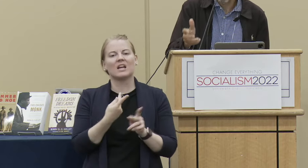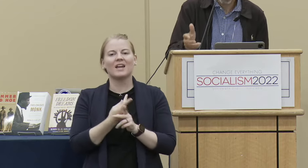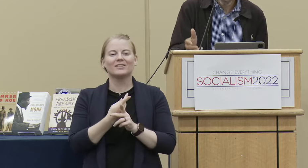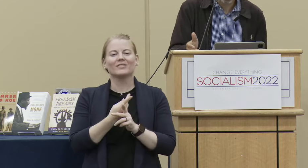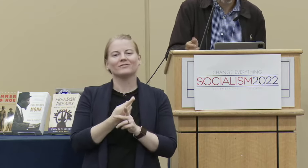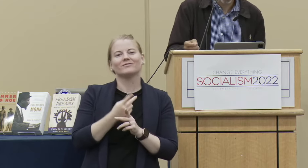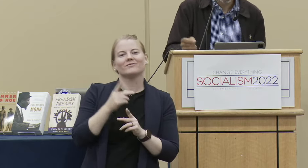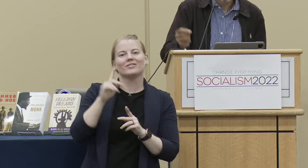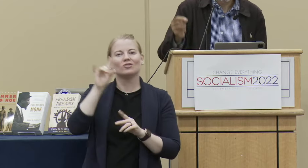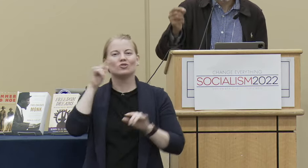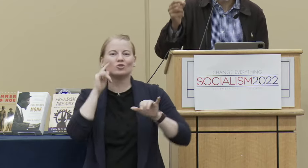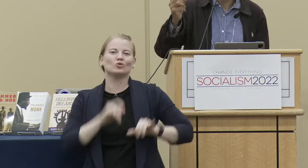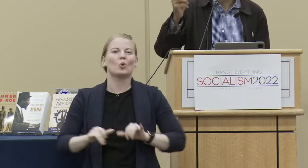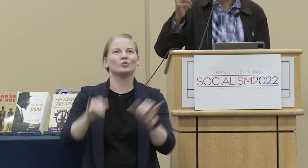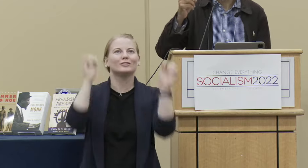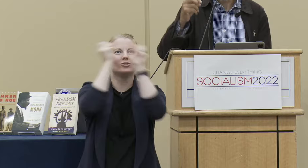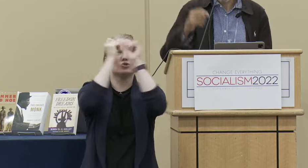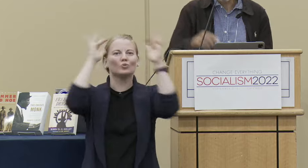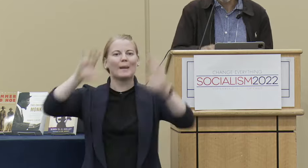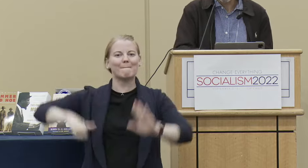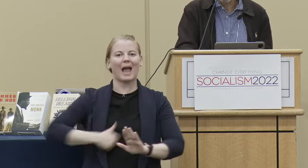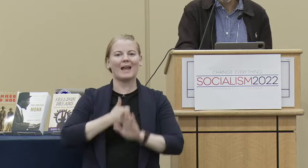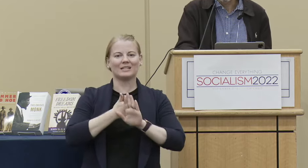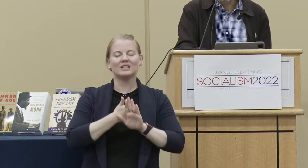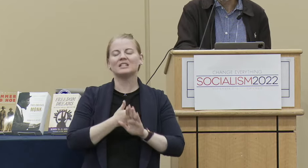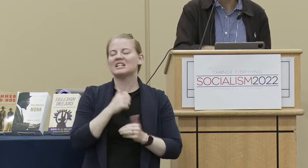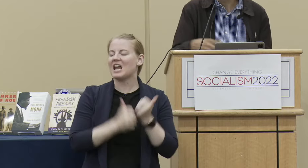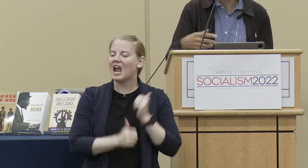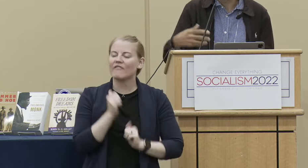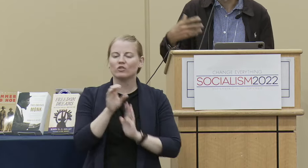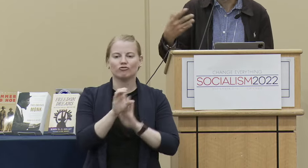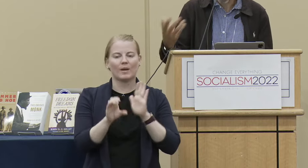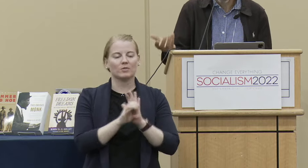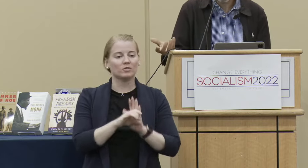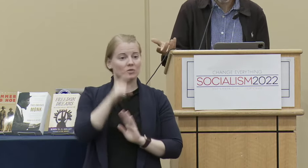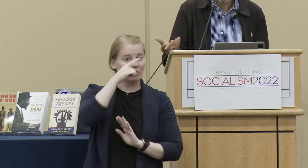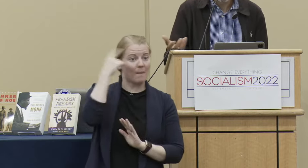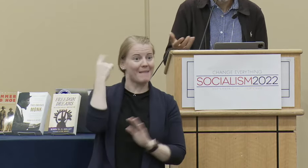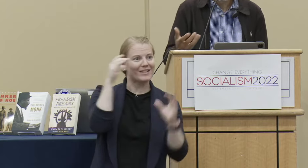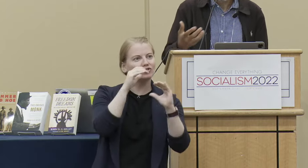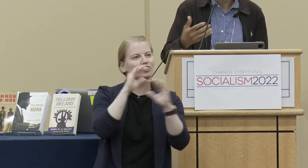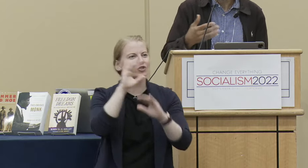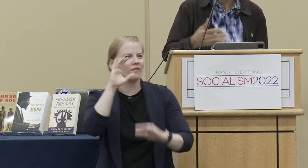socialist dream behind it. Every chapter. So, whether it